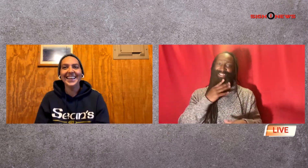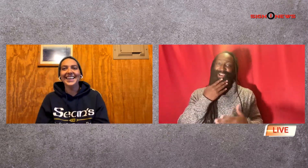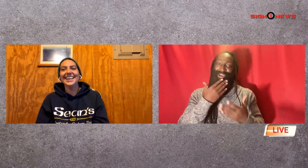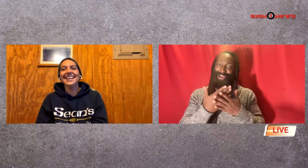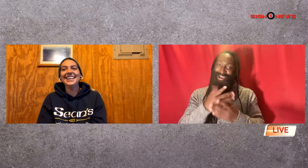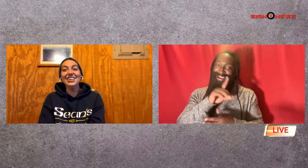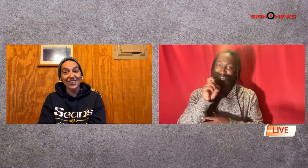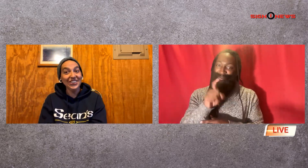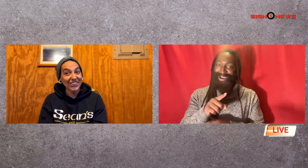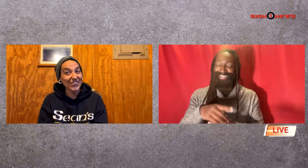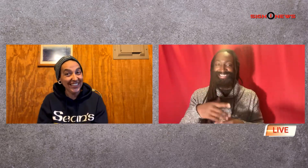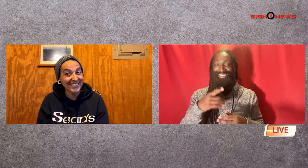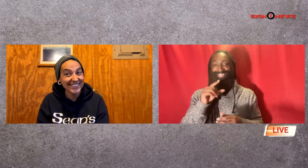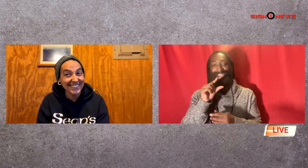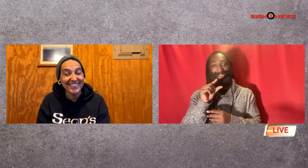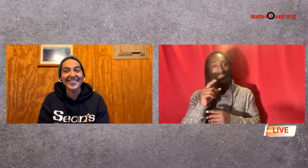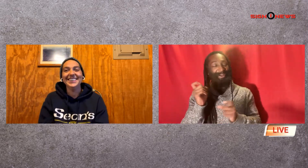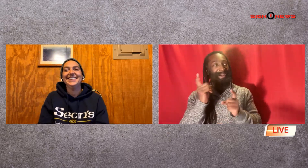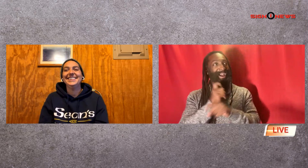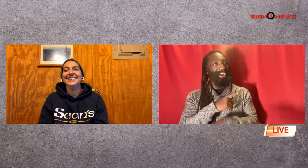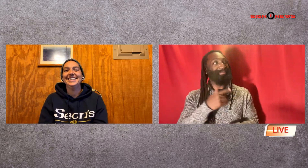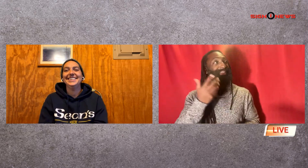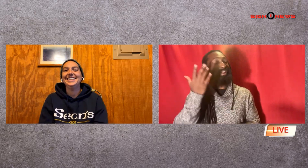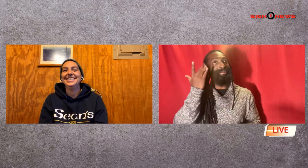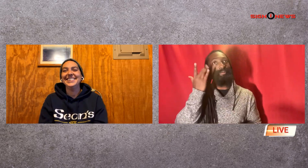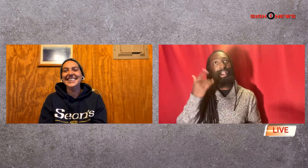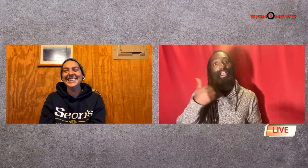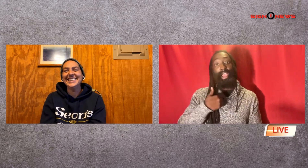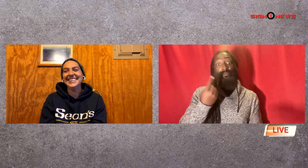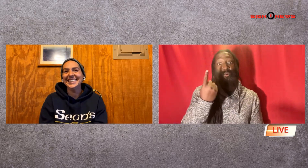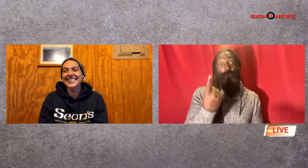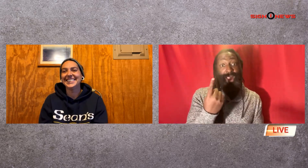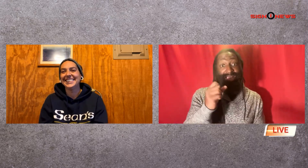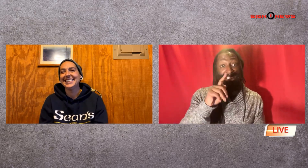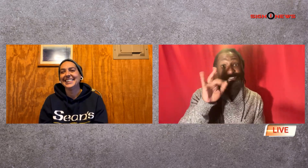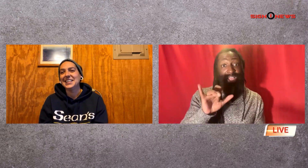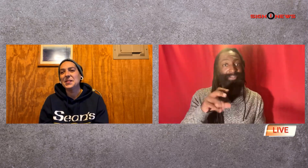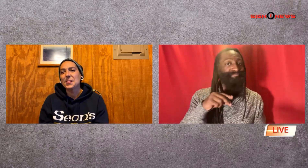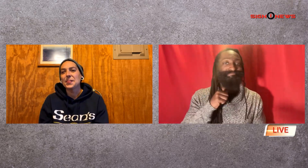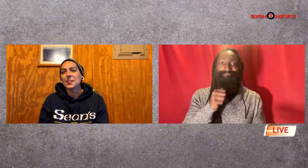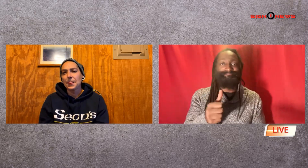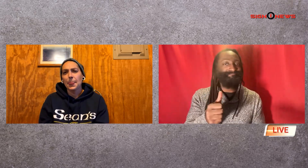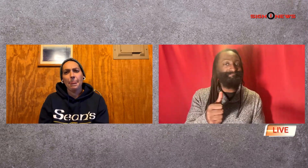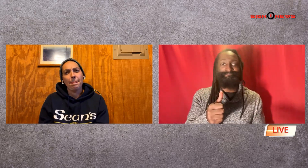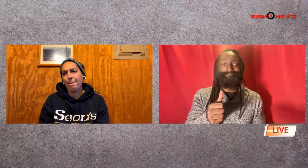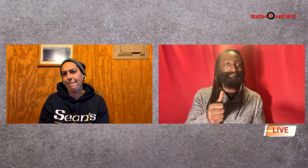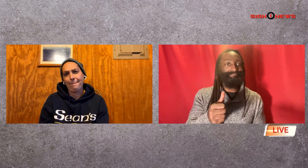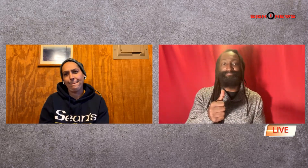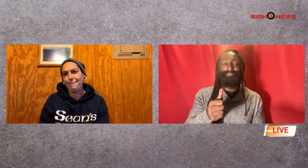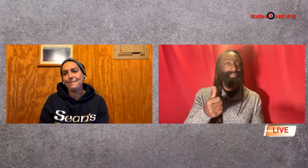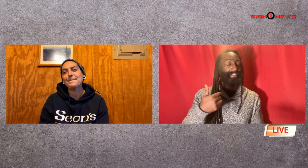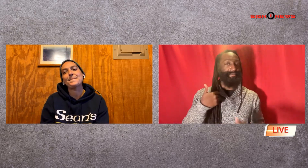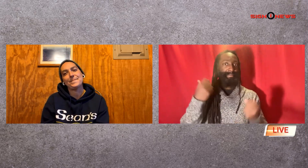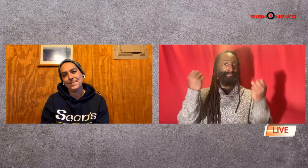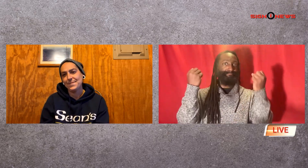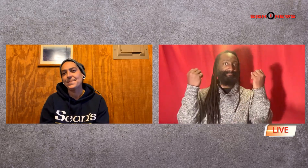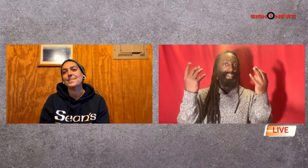really good question it's a little complicated because I don't have one style I have many